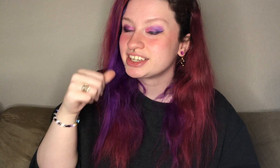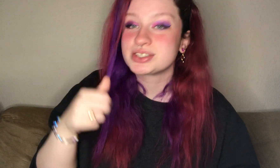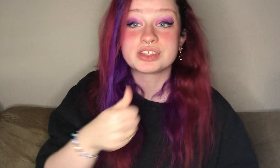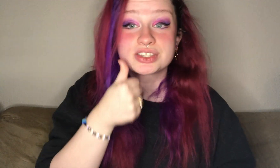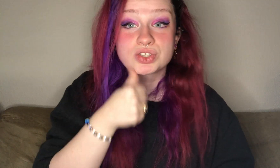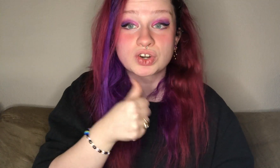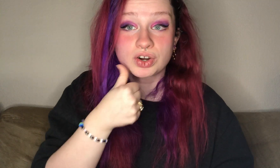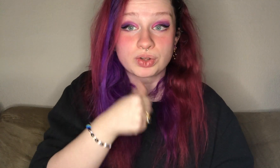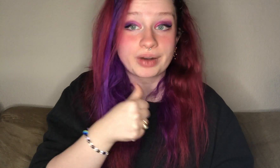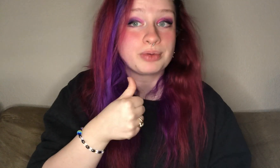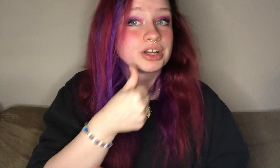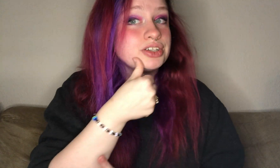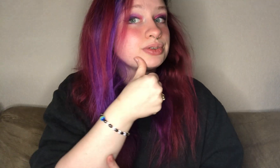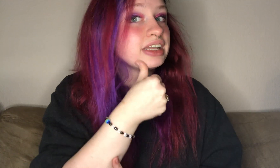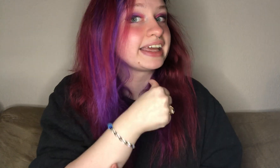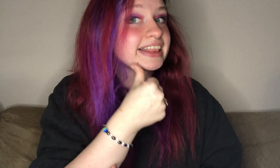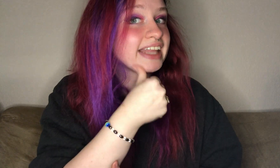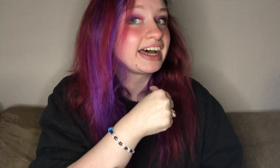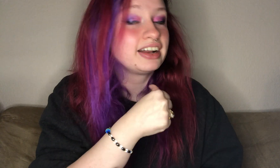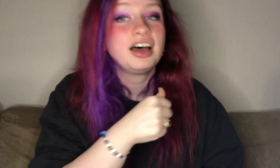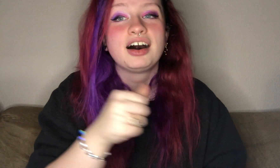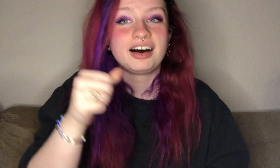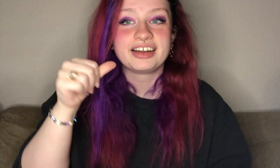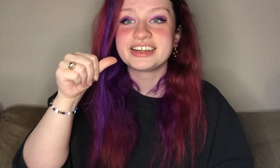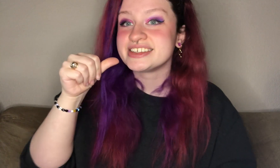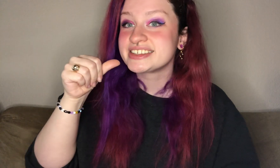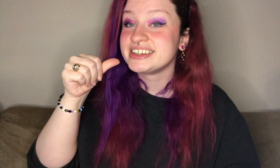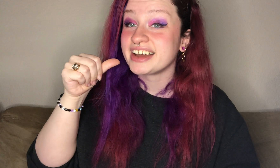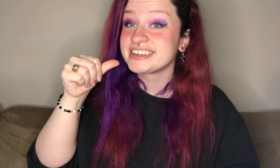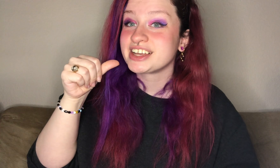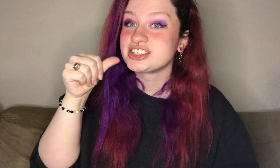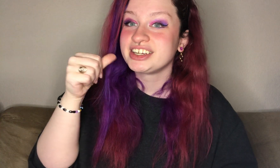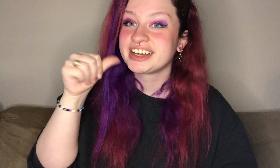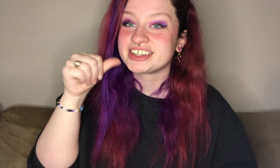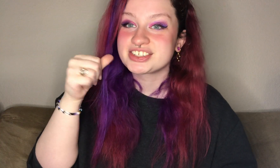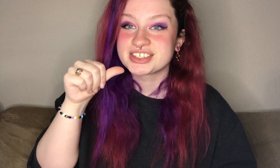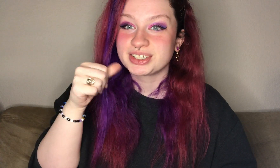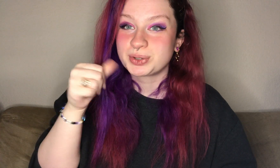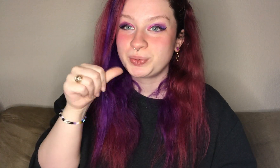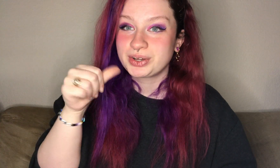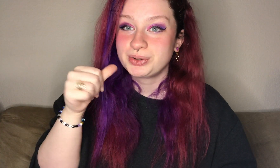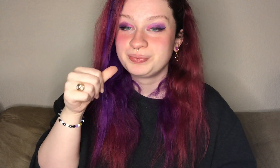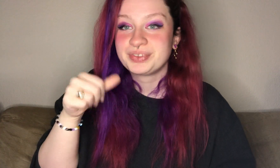so this is girl right we're gonna do it like that aunt is not touching and it's just a little wiggle